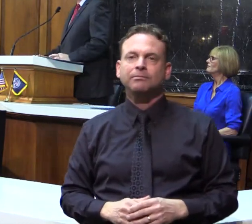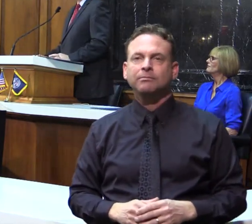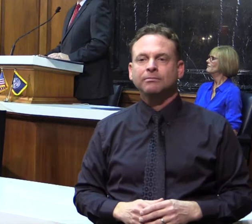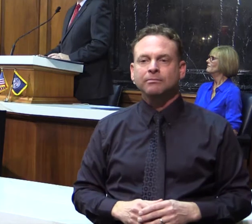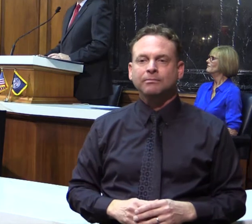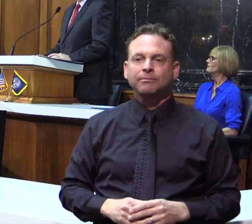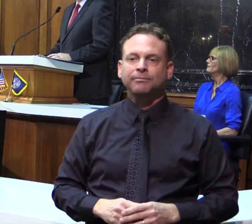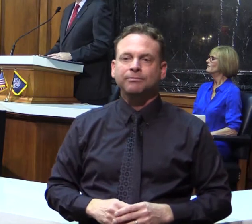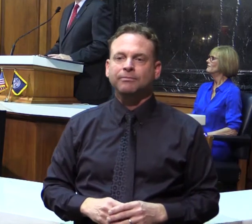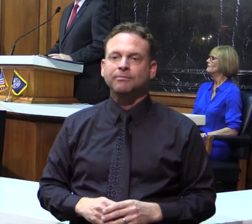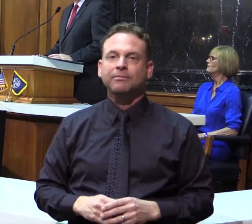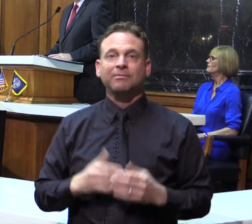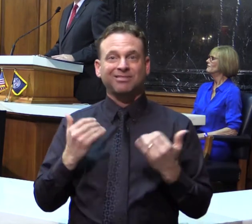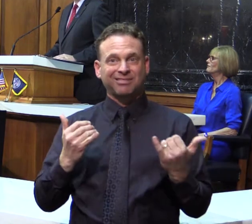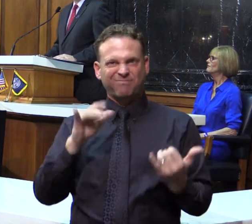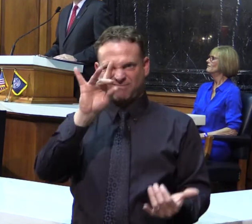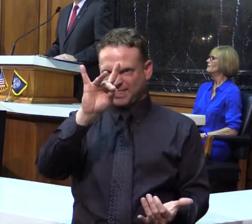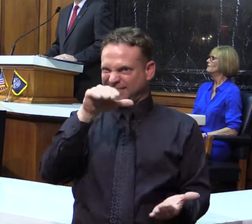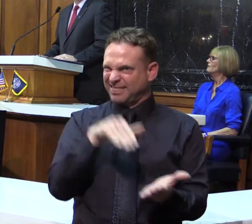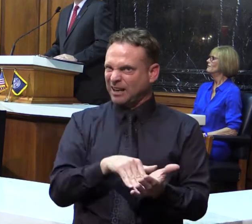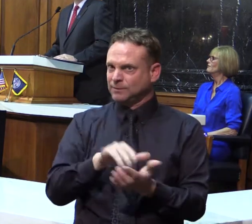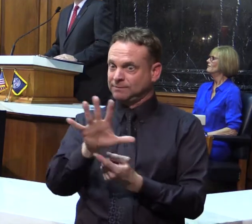people equipped with the skills they need…